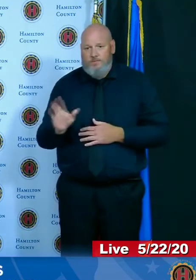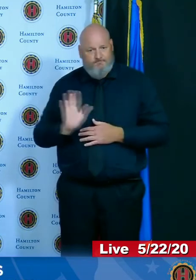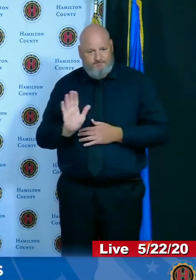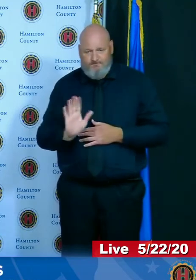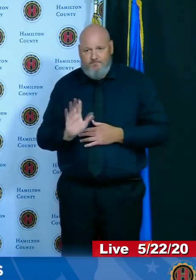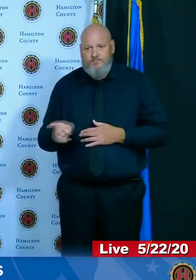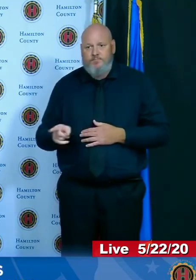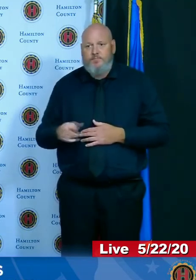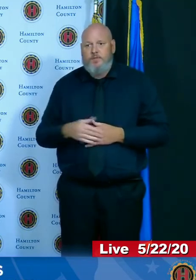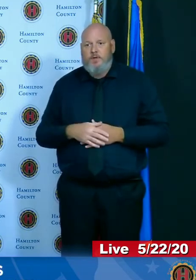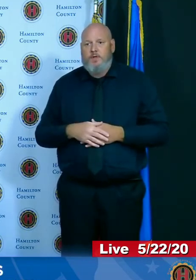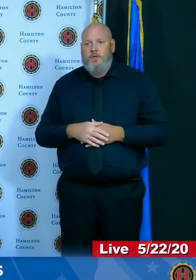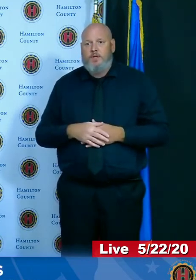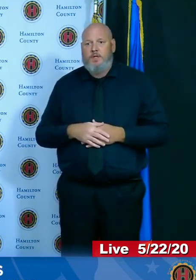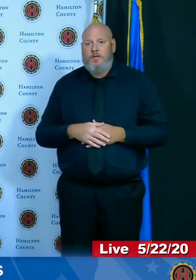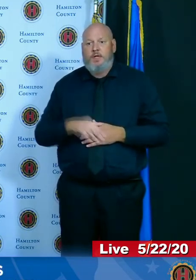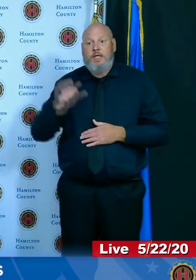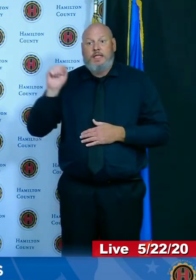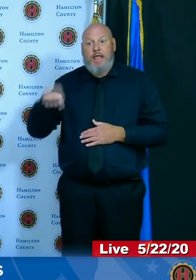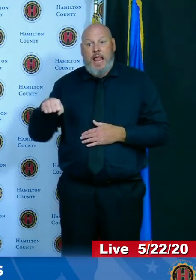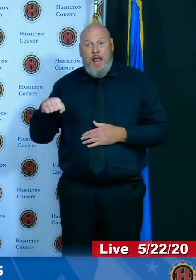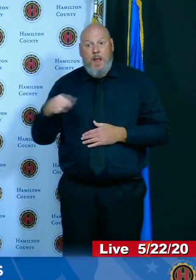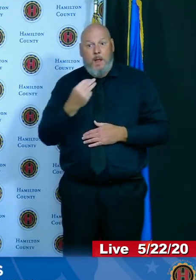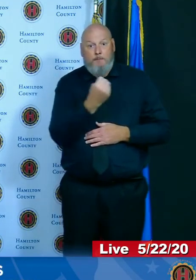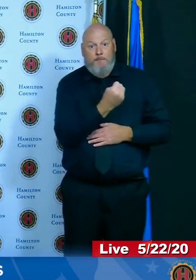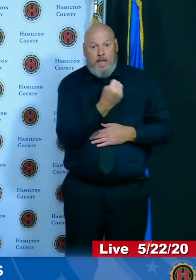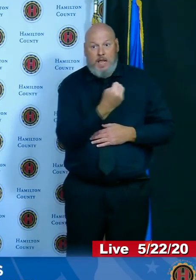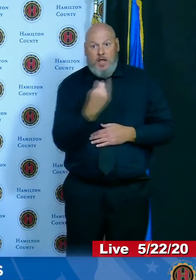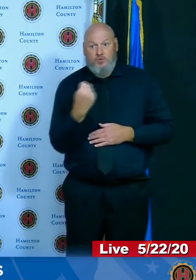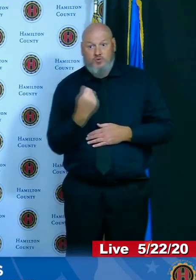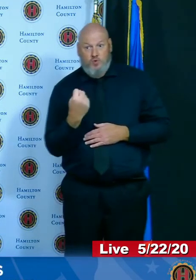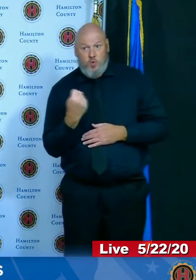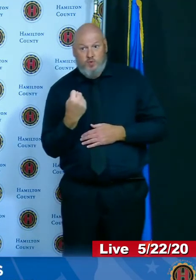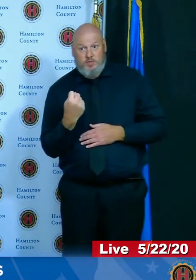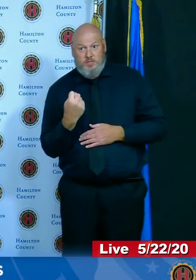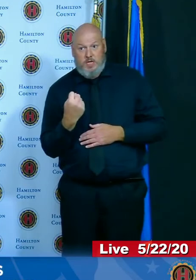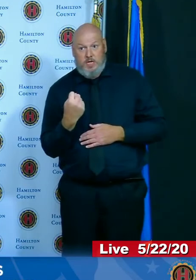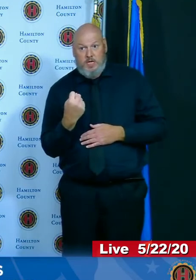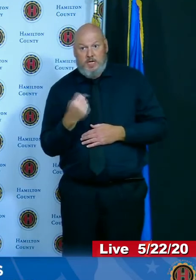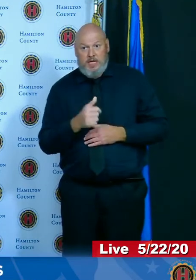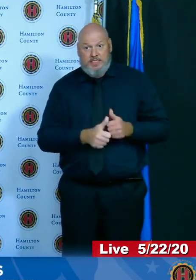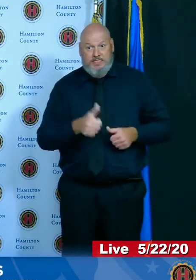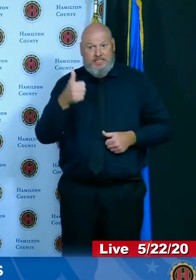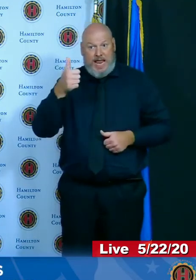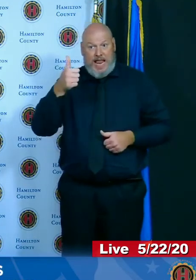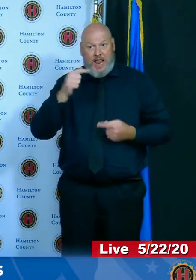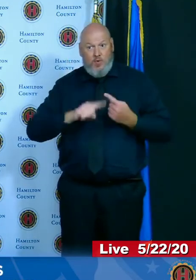through Thursday and 10 a.m. to 6 p.m. Wednesday through Saturday the